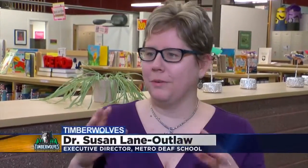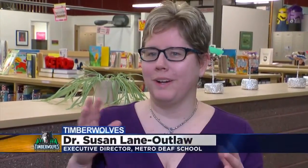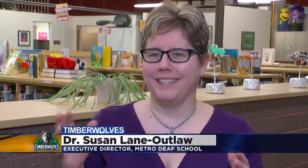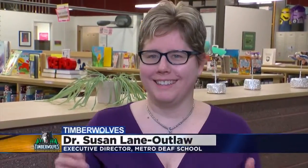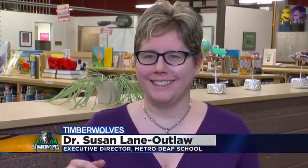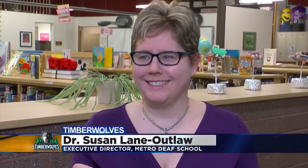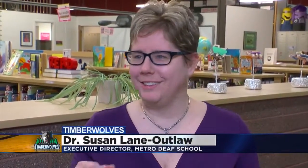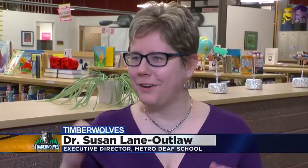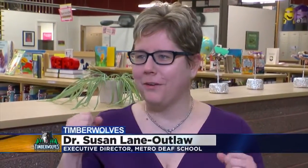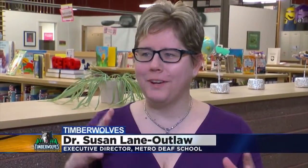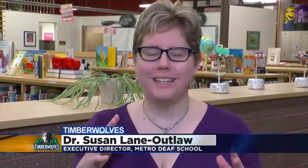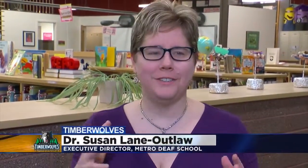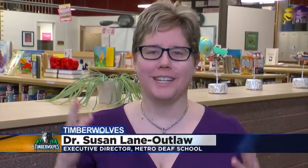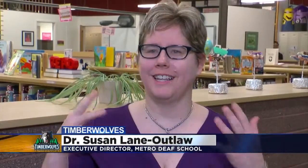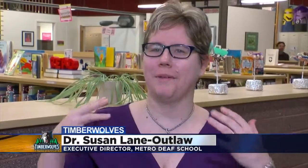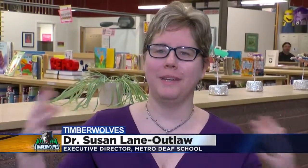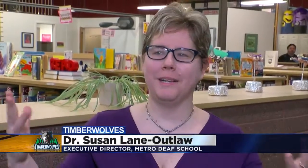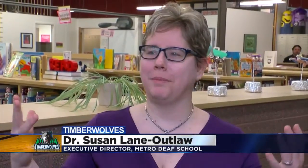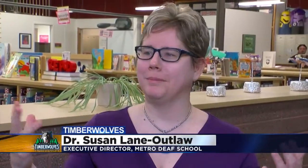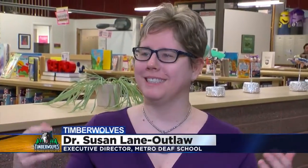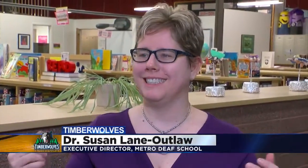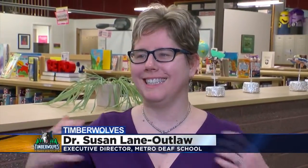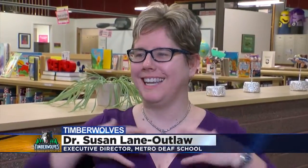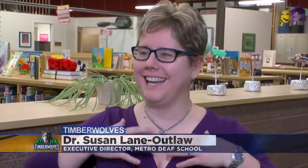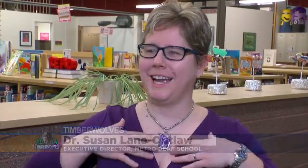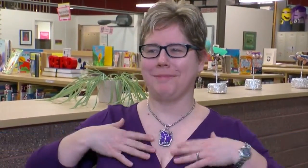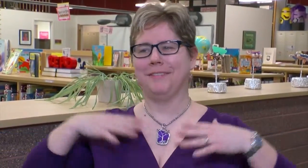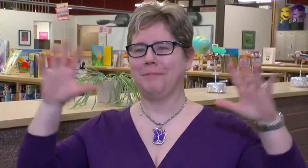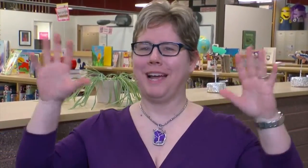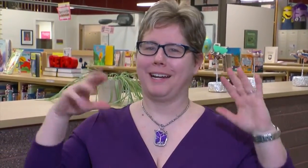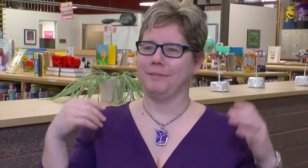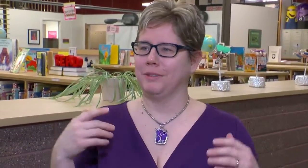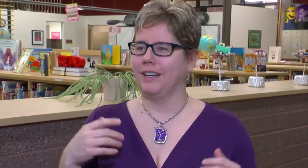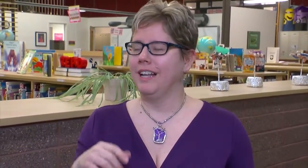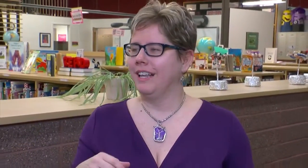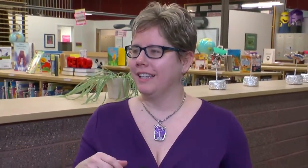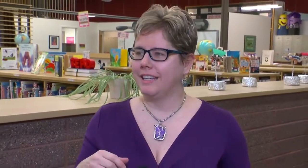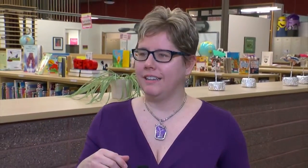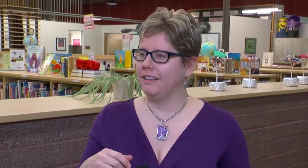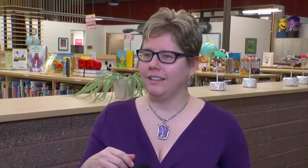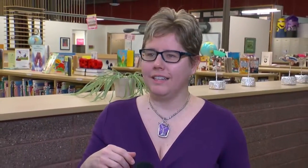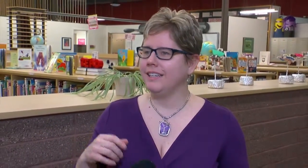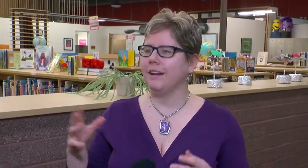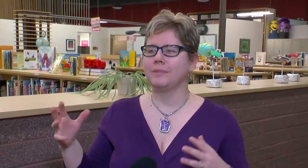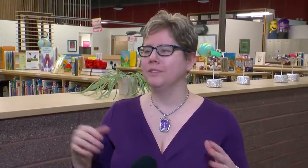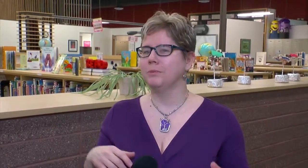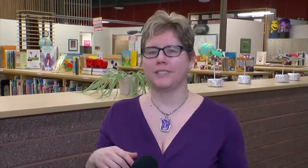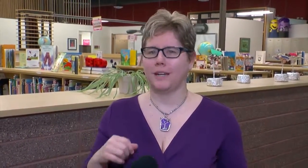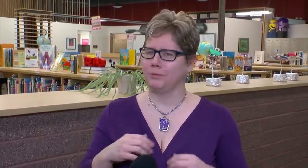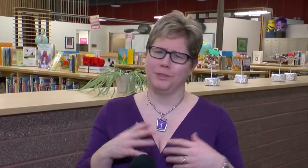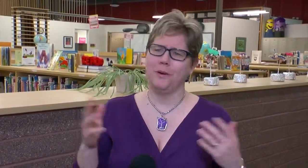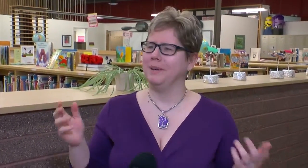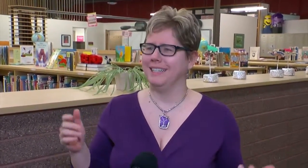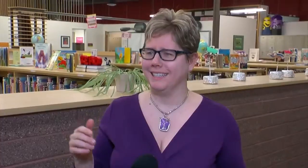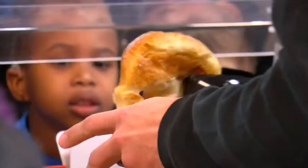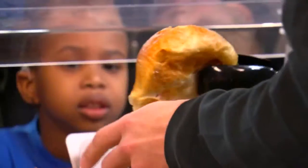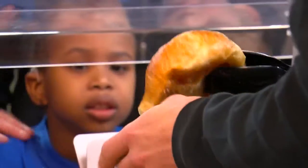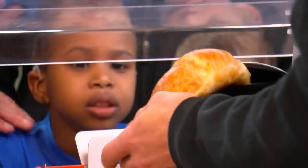HE USED HIS INTEREST IN SIGN LANGUAGE TO FORM A UNIQUE AND MEANINGFUL CONNECTION WITH